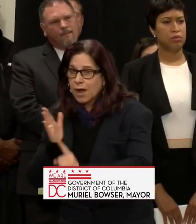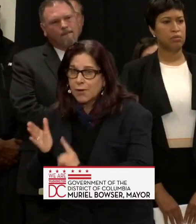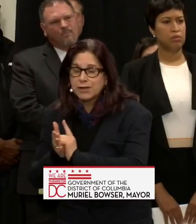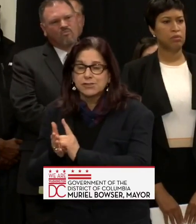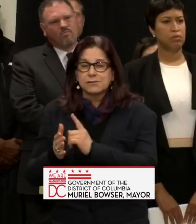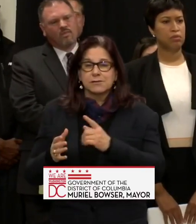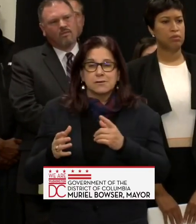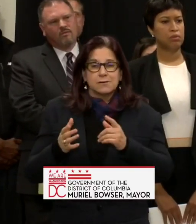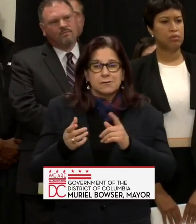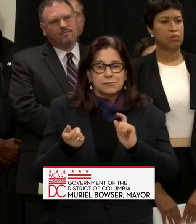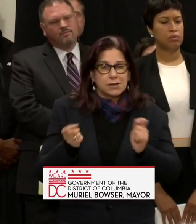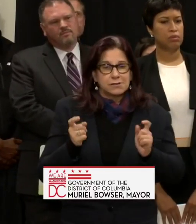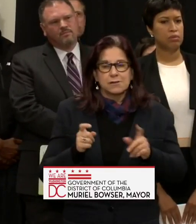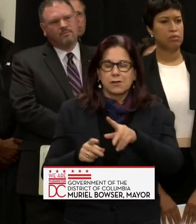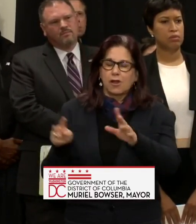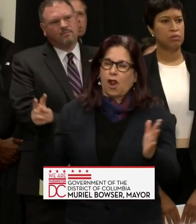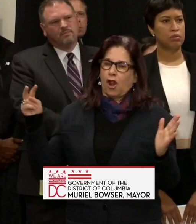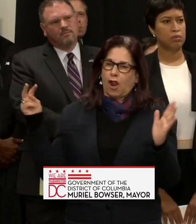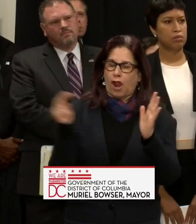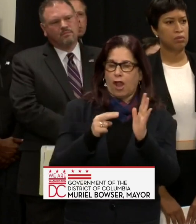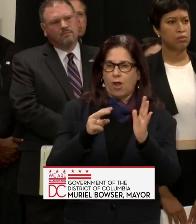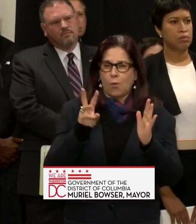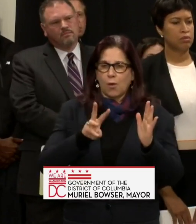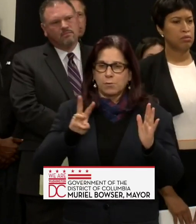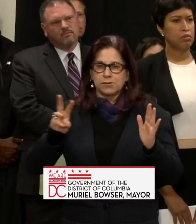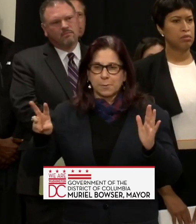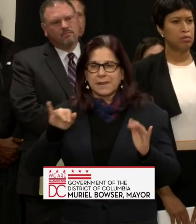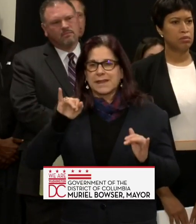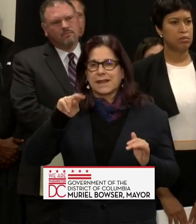INAUGURATION.DC.GOV. I WOULD NOW LIKE TO INTRODUCE